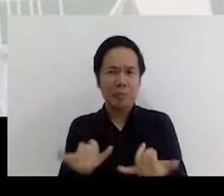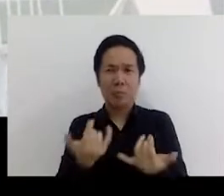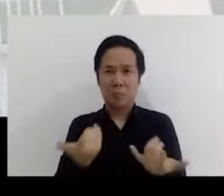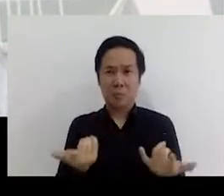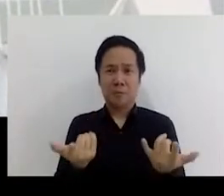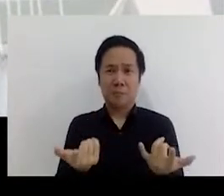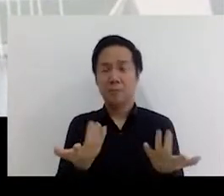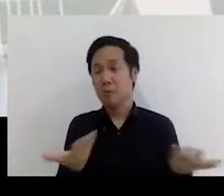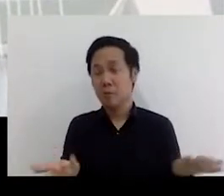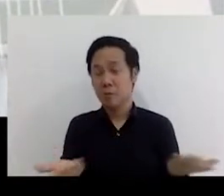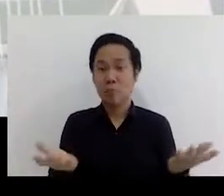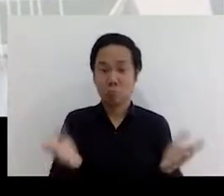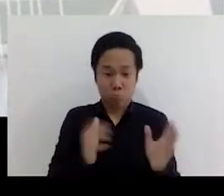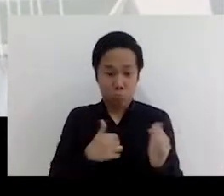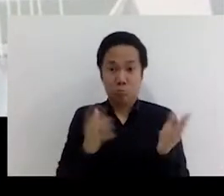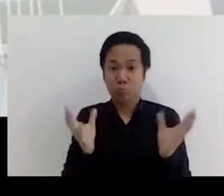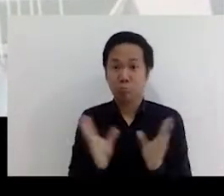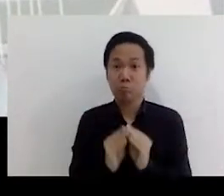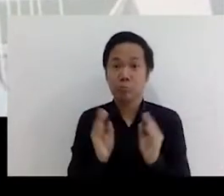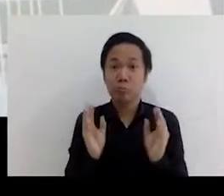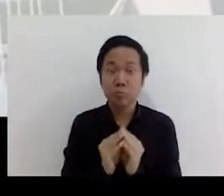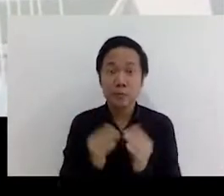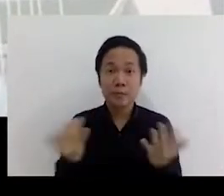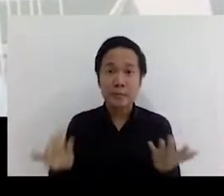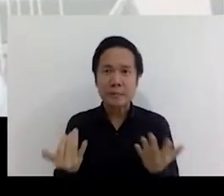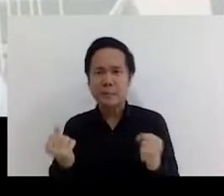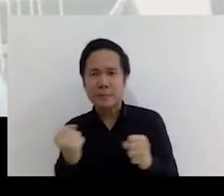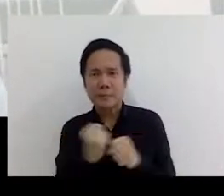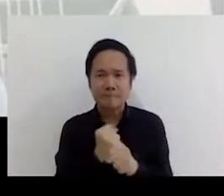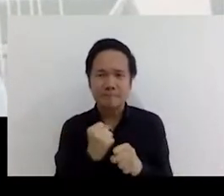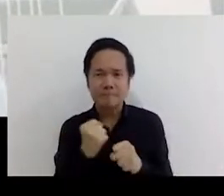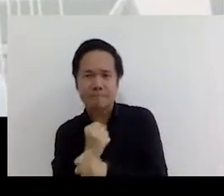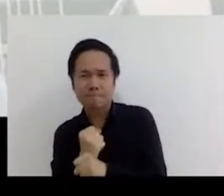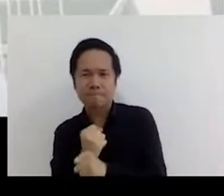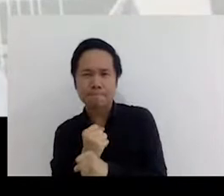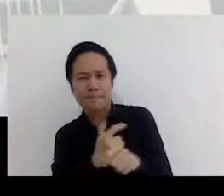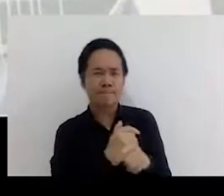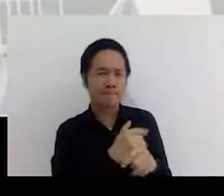and to bring together all of these experts, policymakers, changemakers that have been working